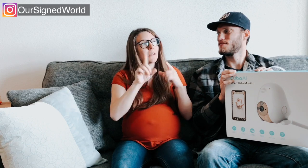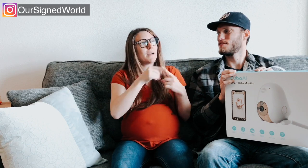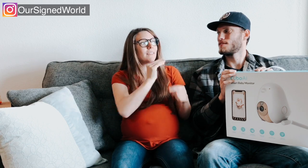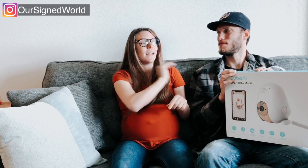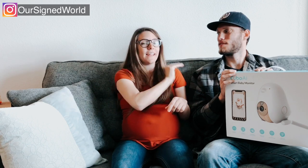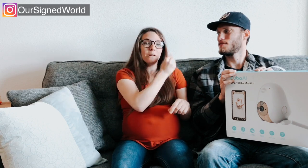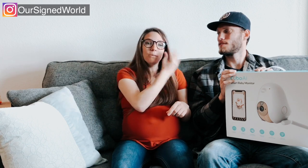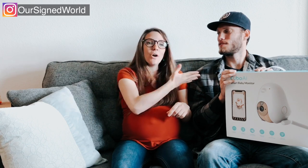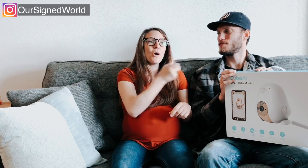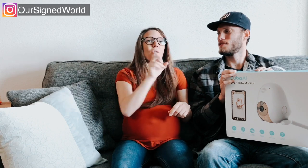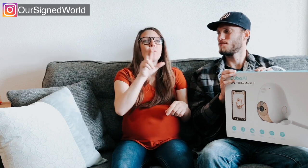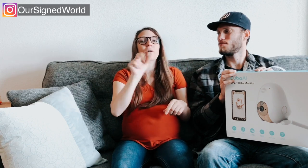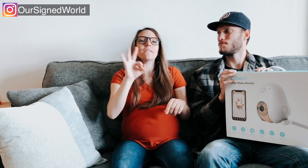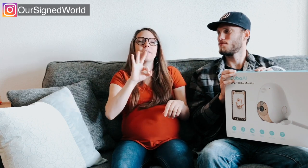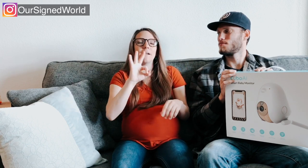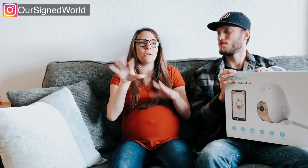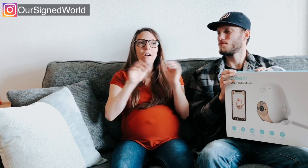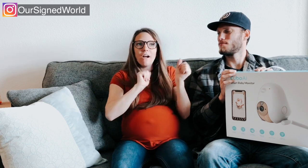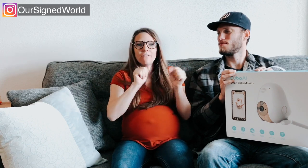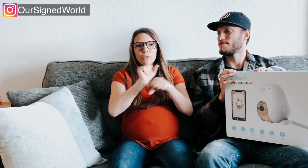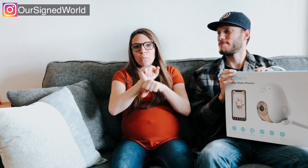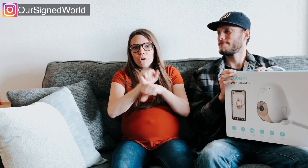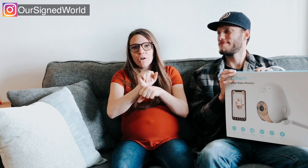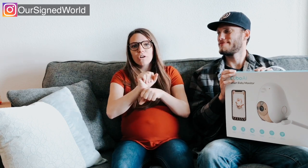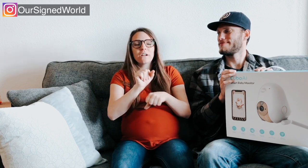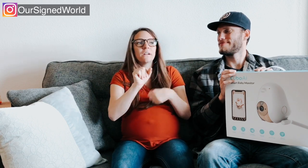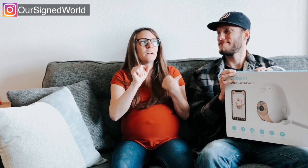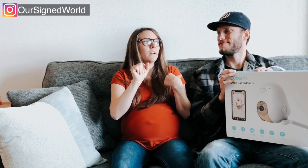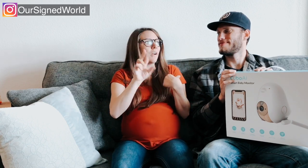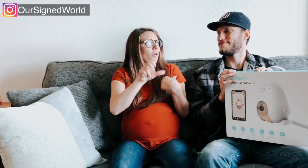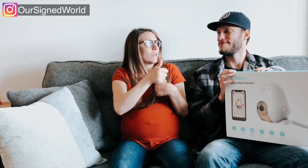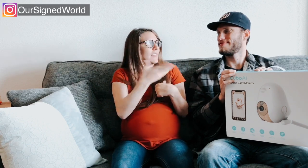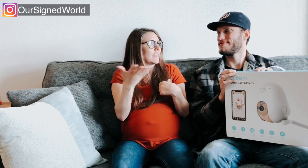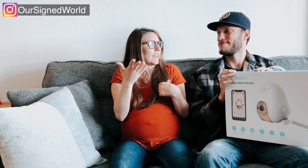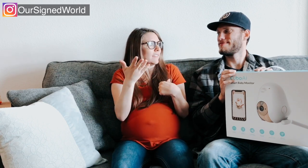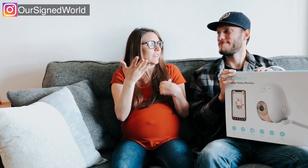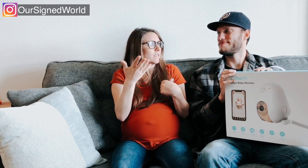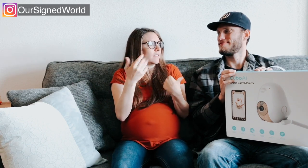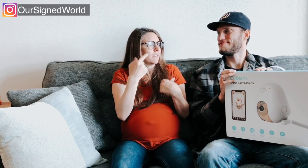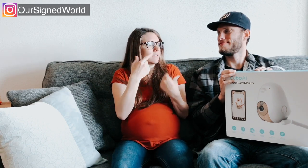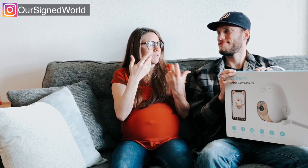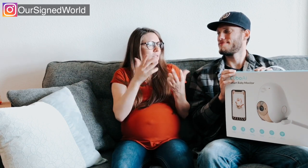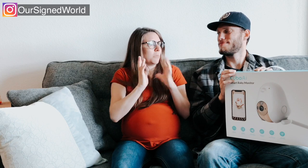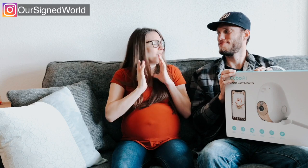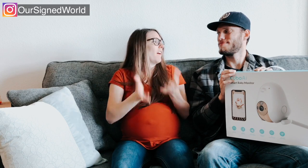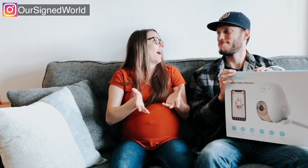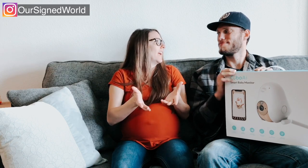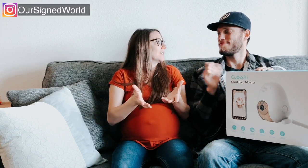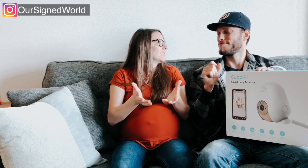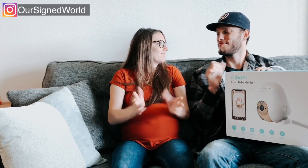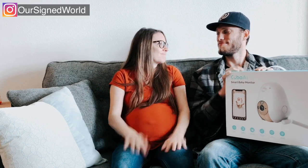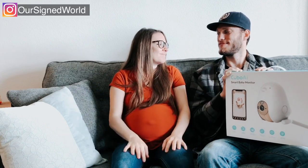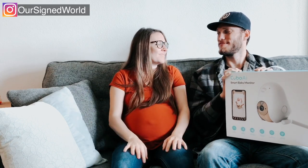I don't have to worry about letting him know, or if I'm gone at work or anything, he'll be fine.